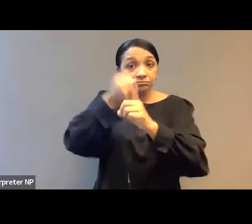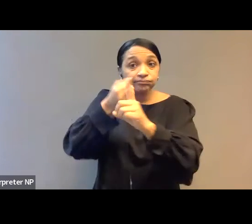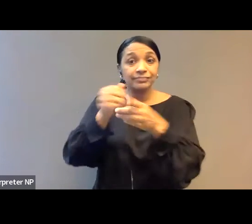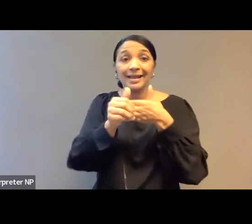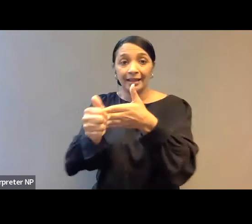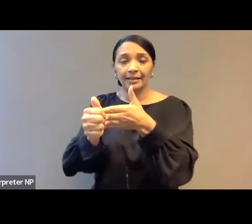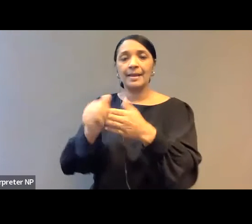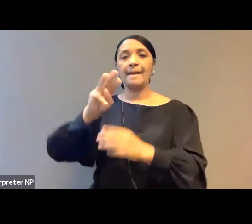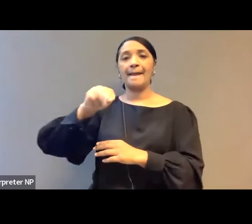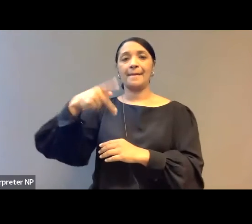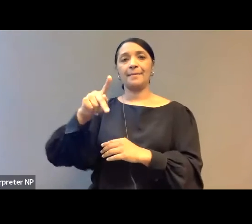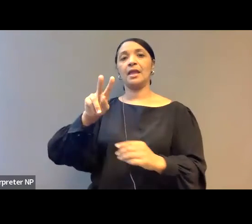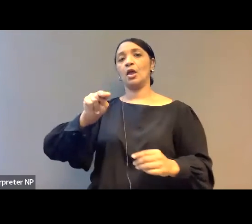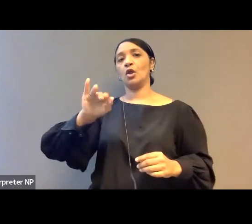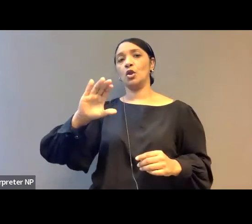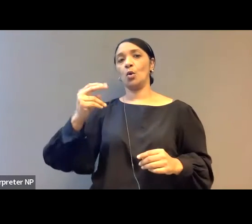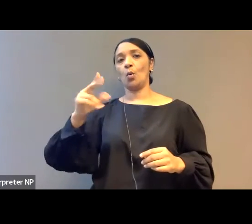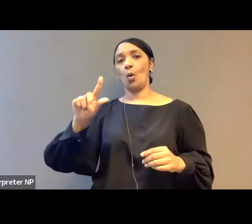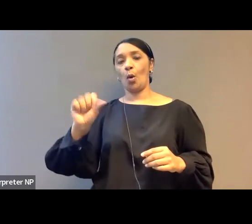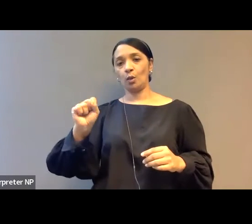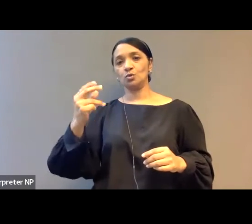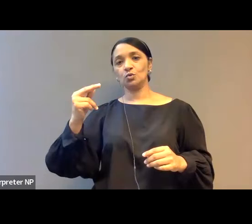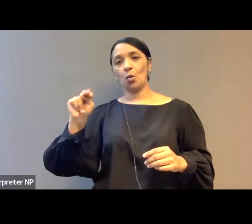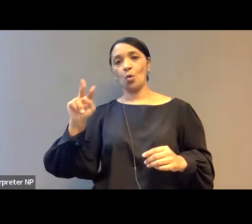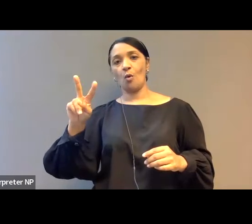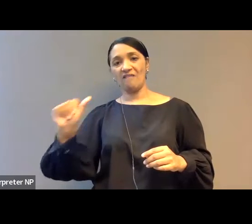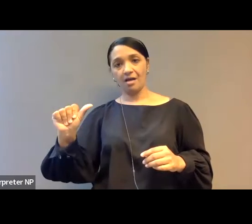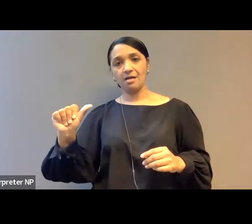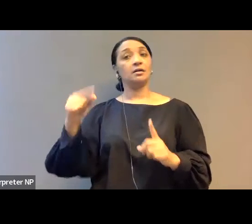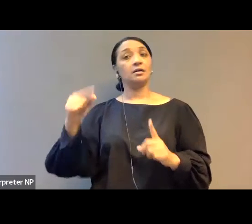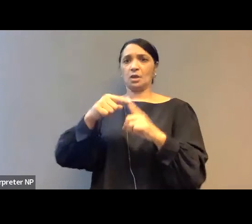will be MEP Nicholsonová, who is in very good contact with us.